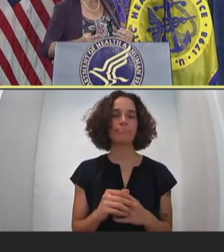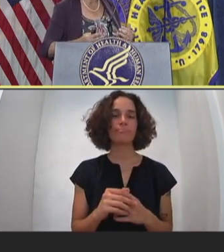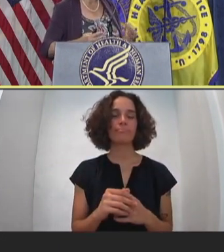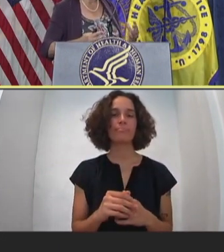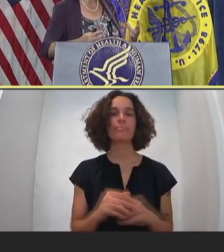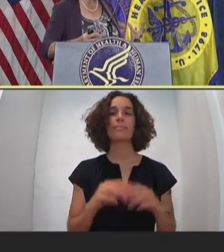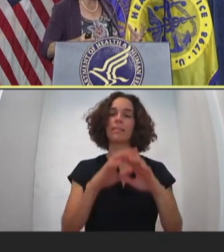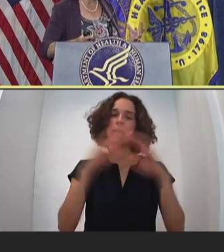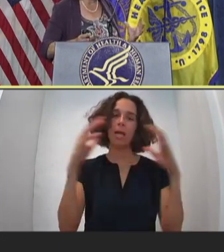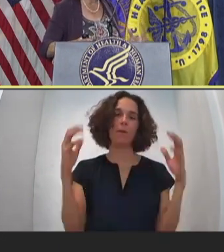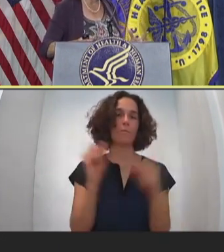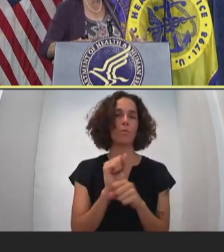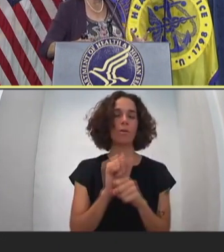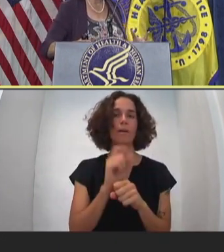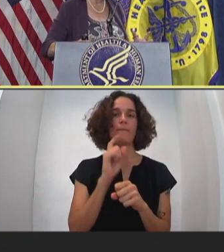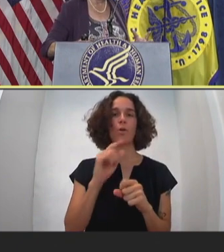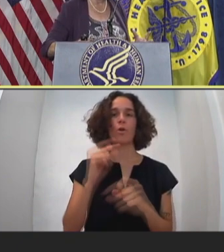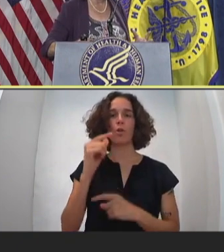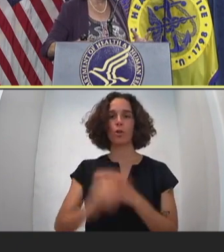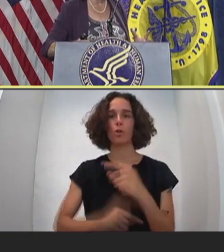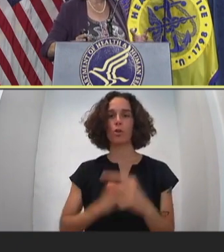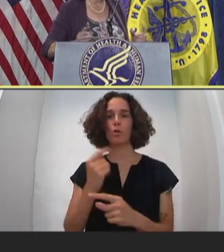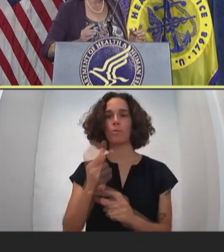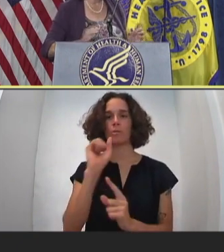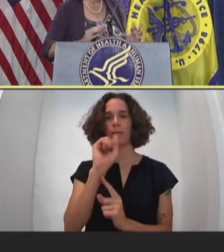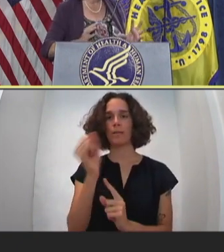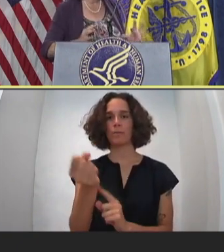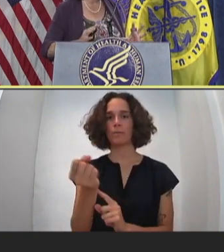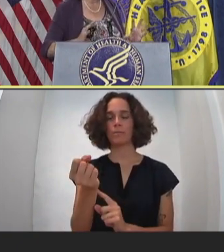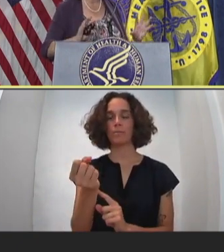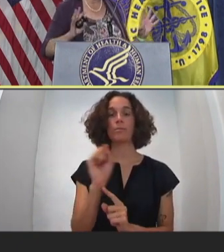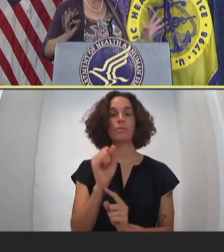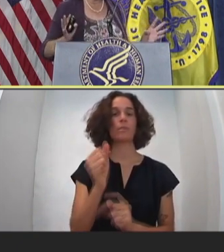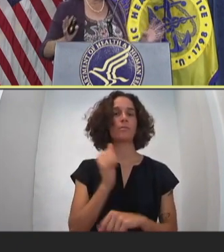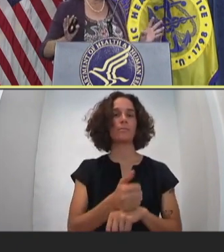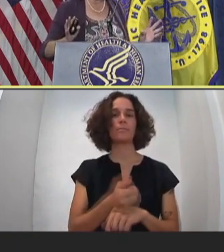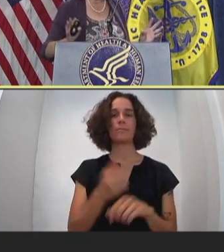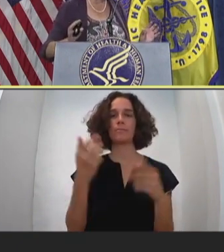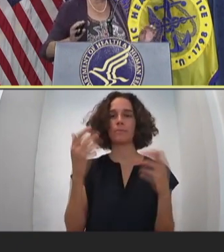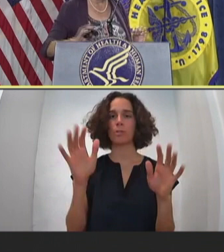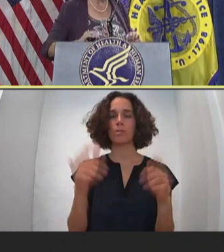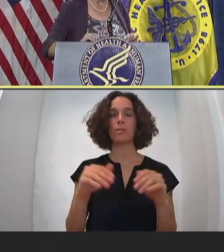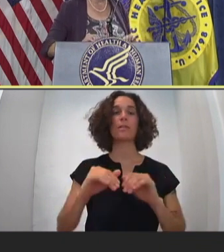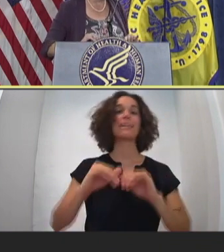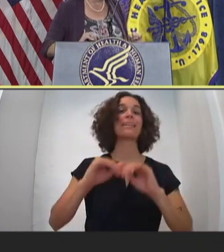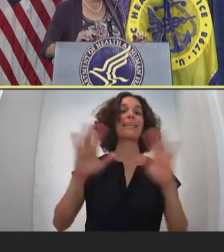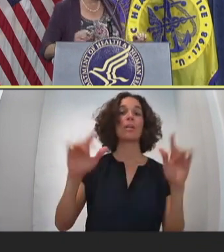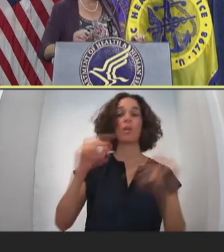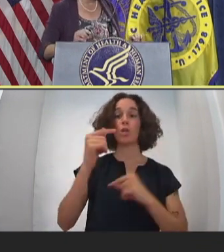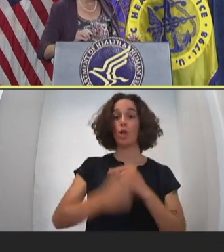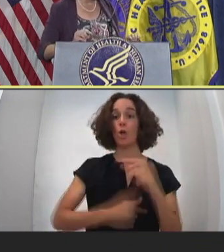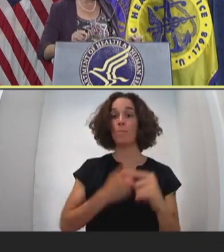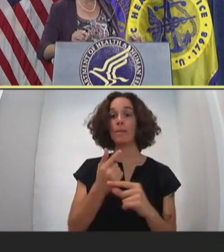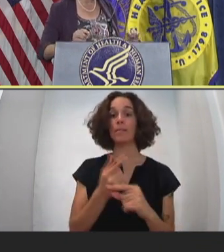the global case has been established. It is clear on a global basis. It is by no means clear on a